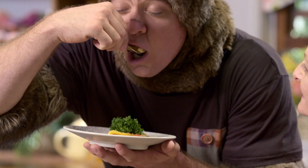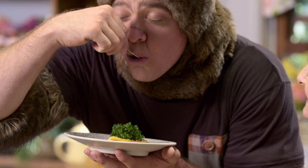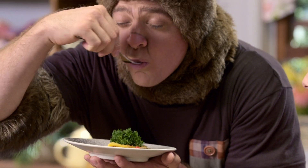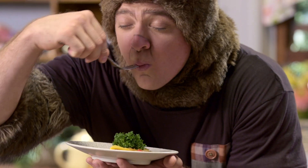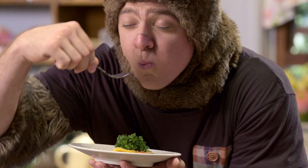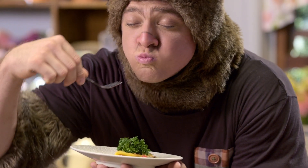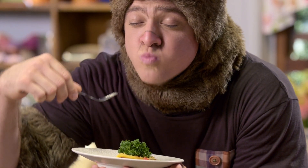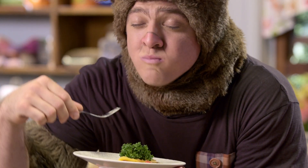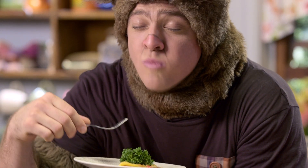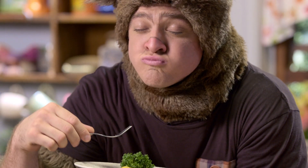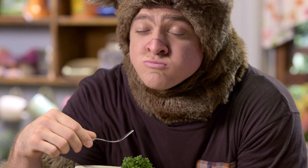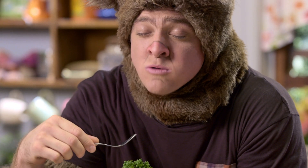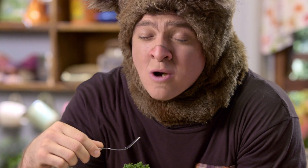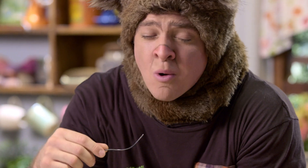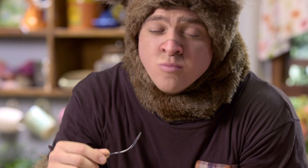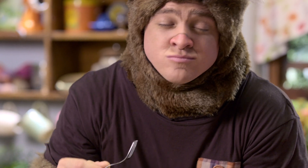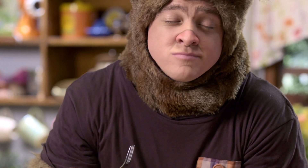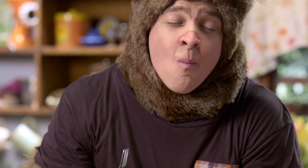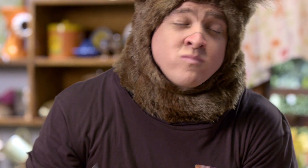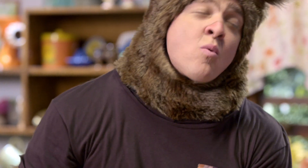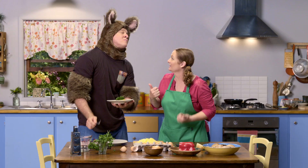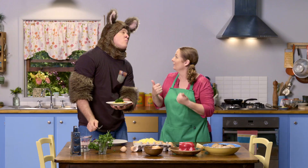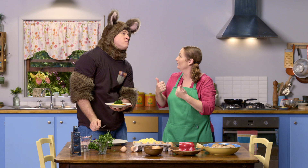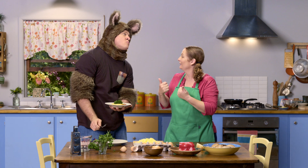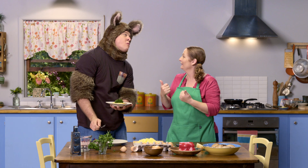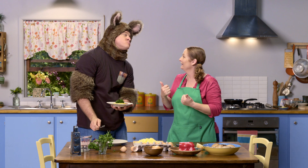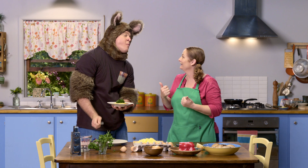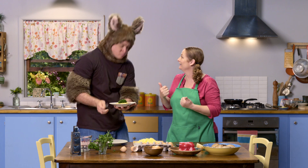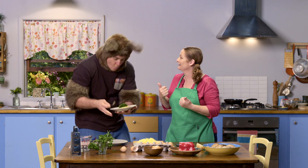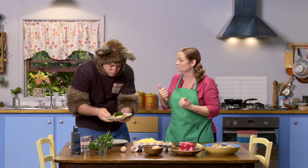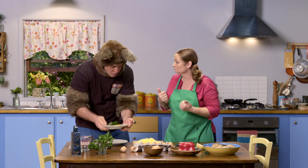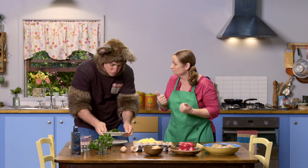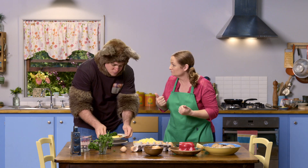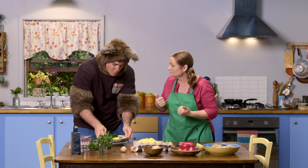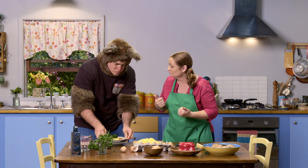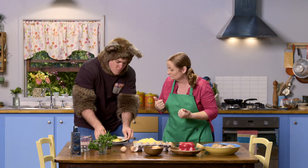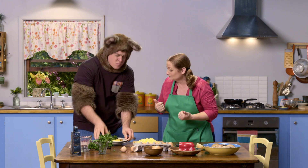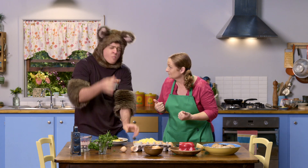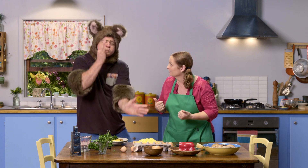Mmm. Yum-yum-yum. Mm-mm-mm.